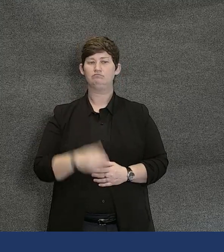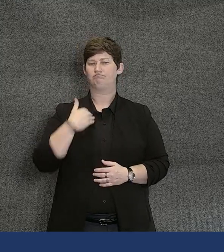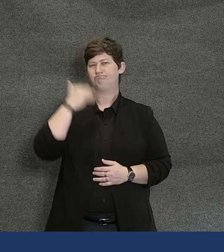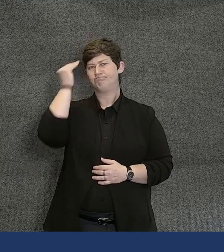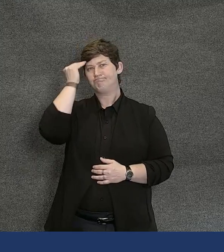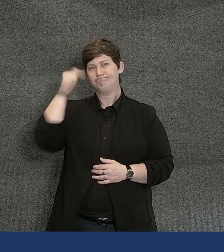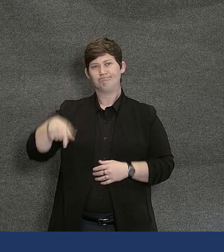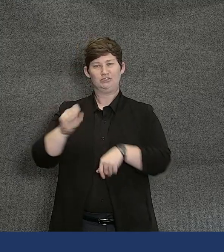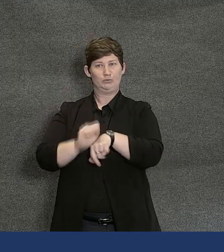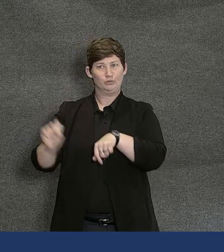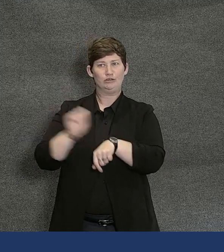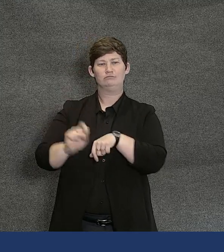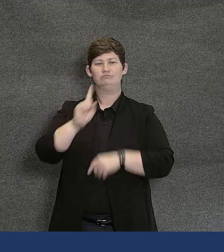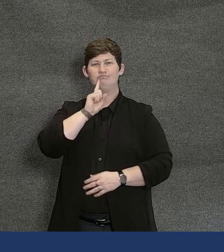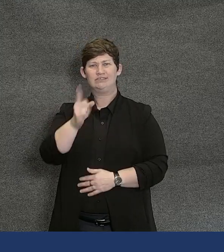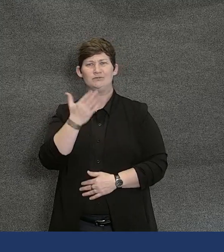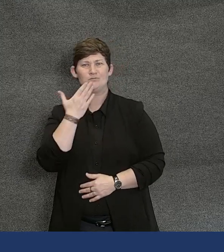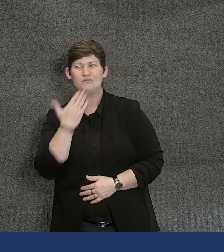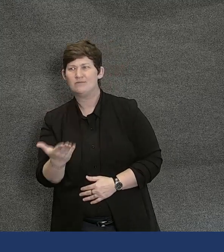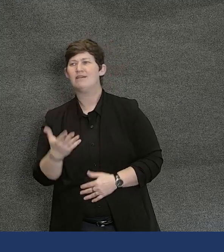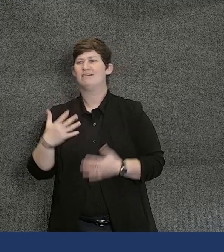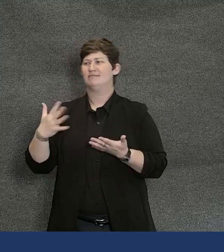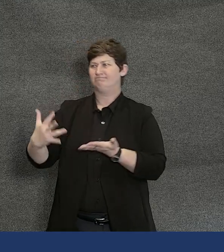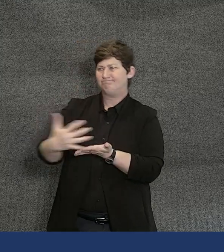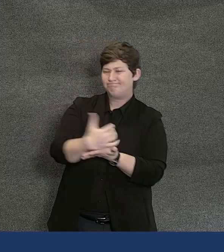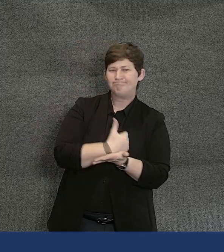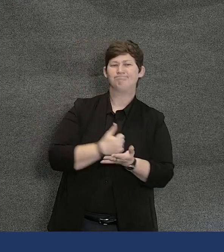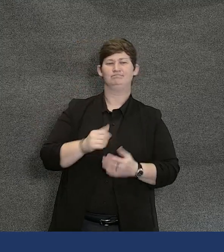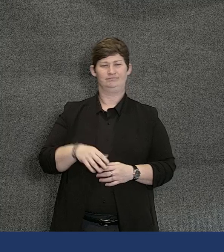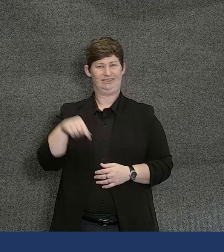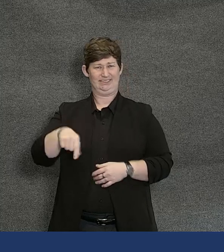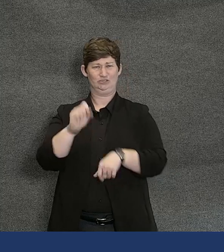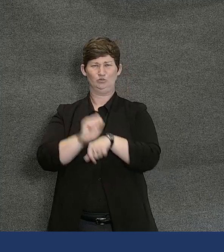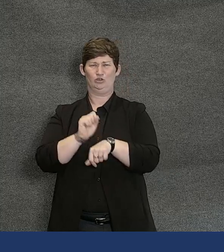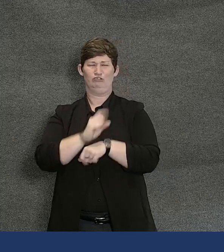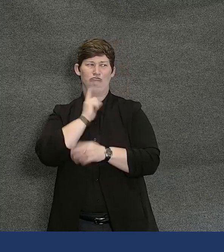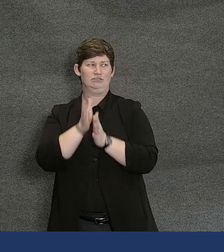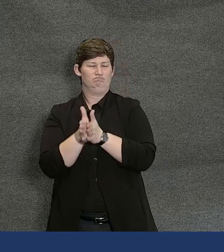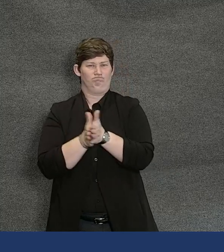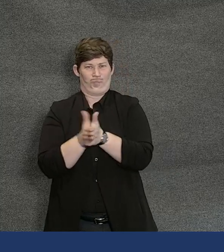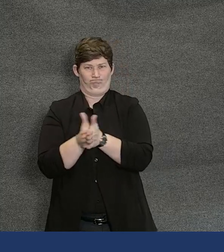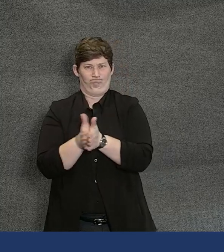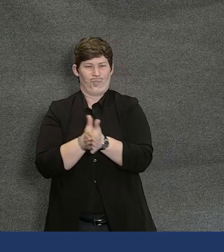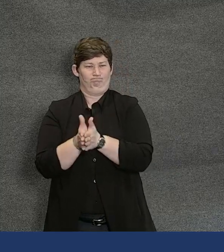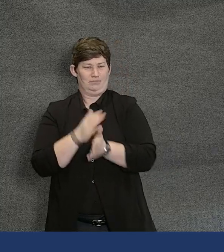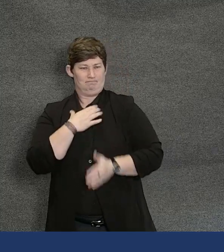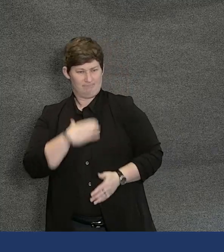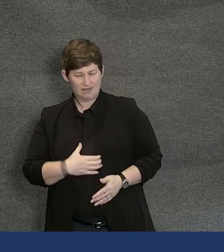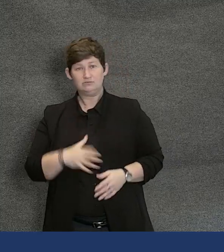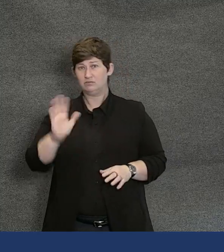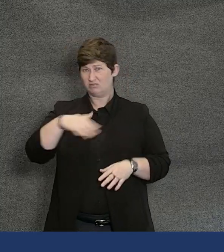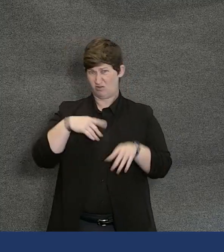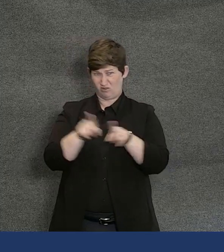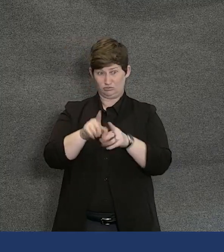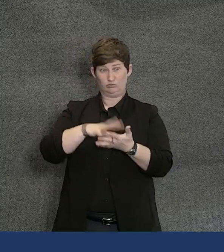I'm really passionate about it. And I've also learned a lot over those eight years